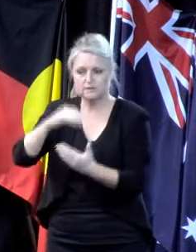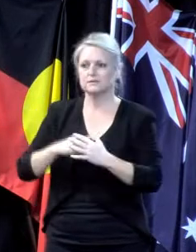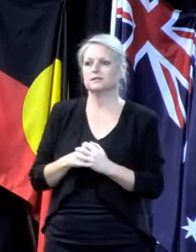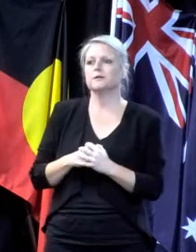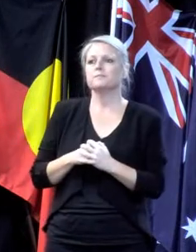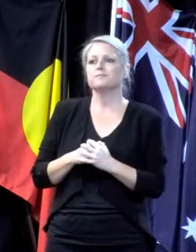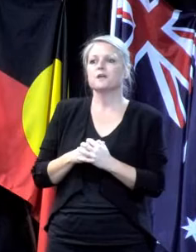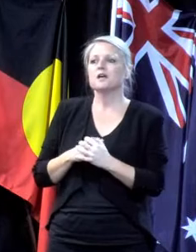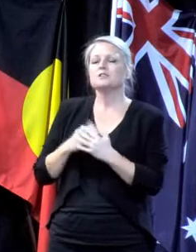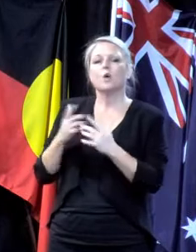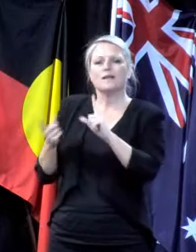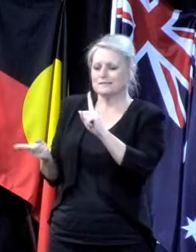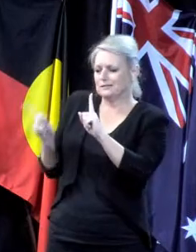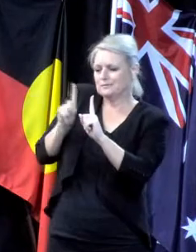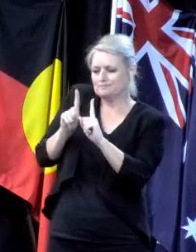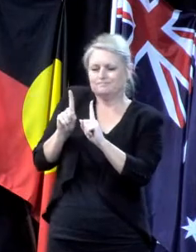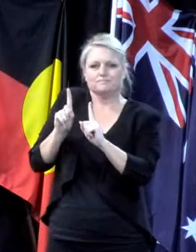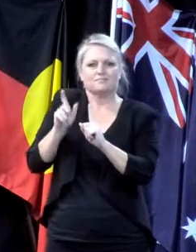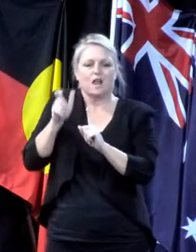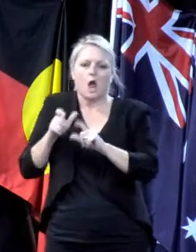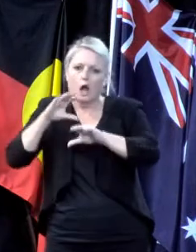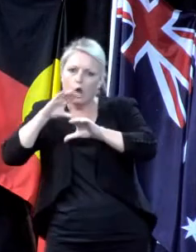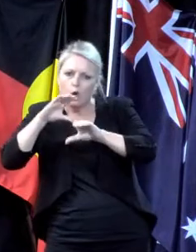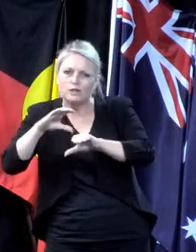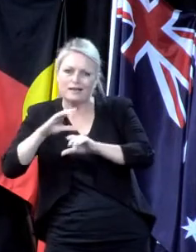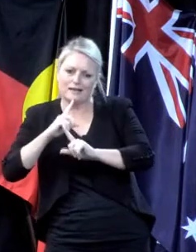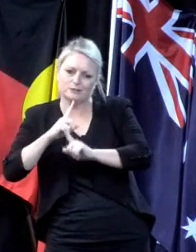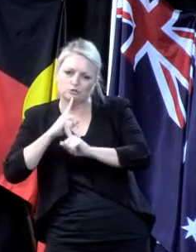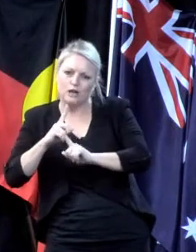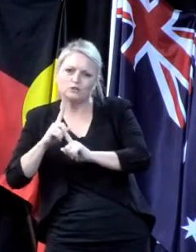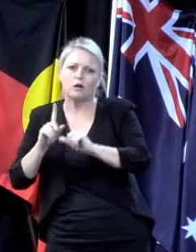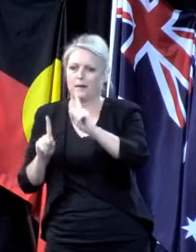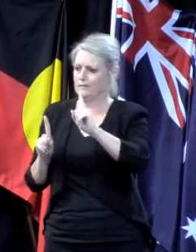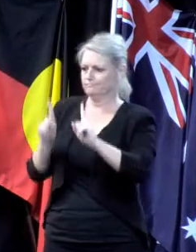model process where a knowledgeable other will work with a teacher in the school,